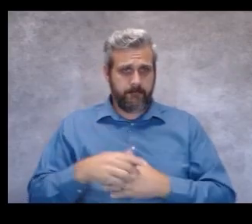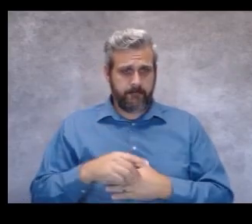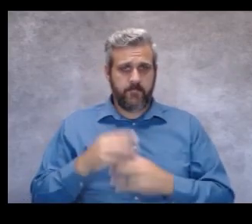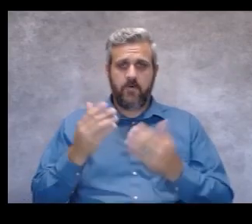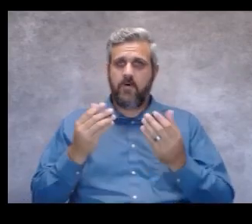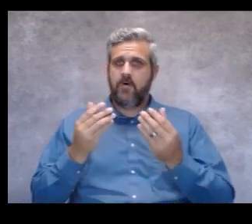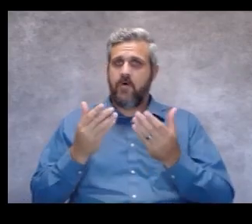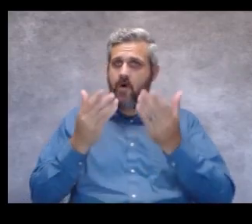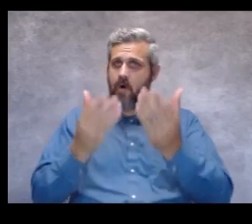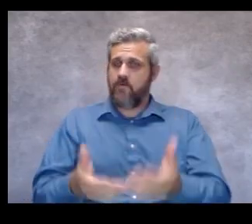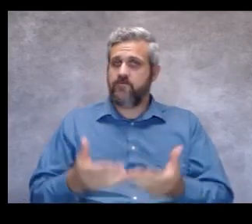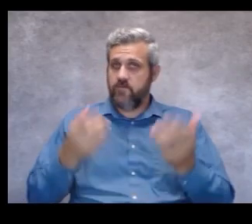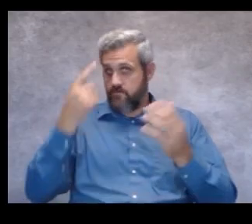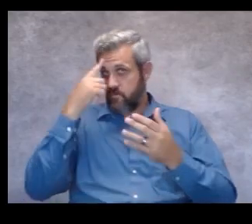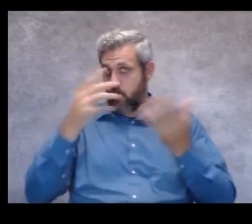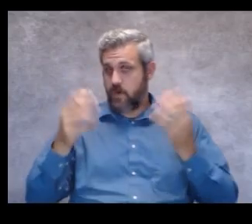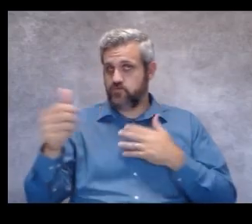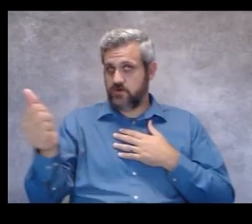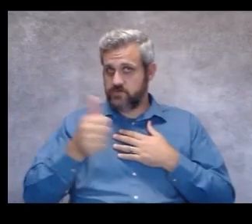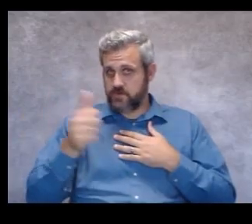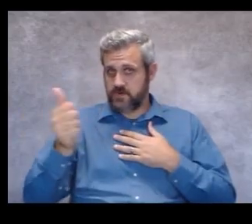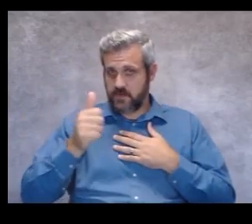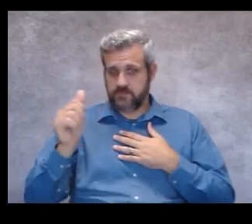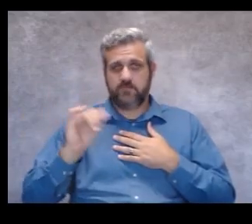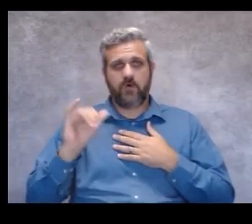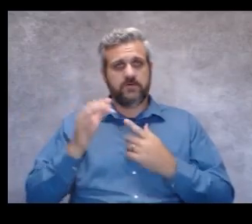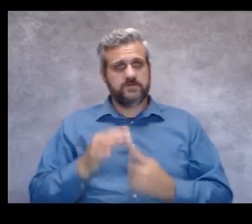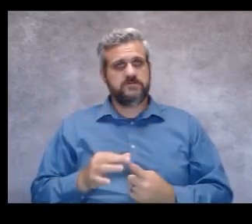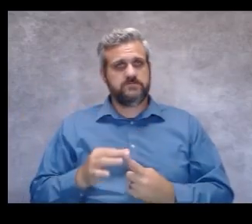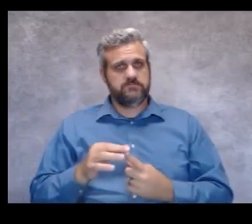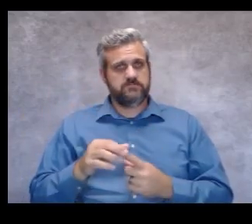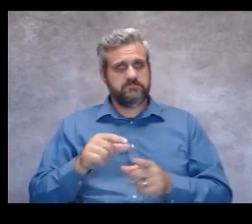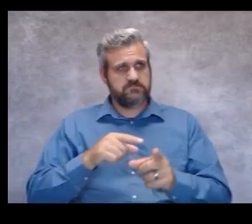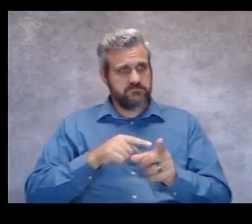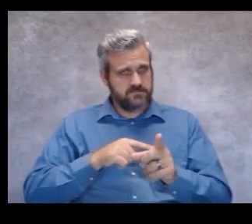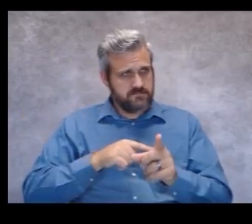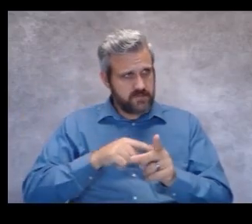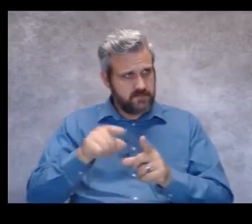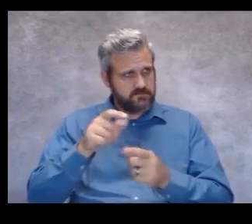They offer grants for transportation as well as for specialists to come to your